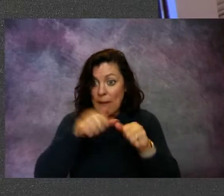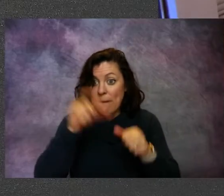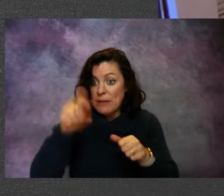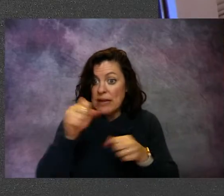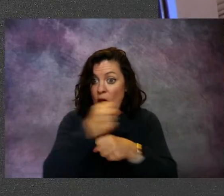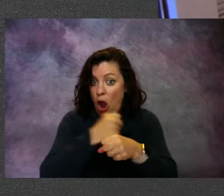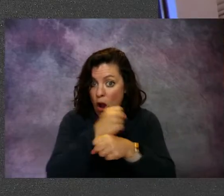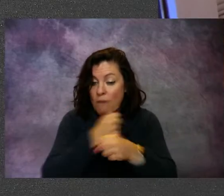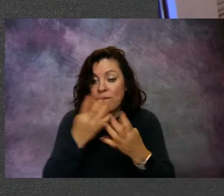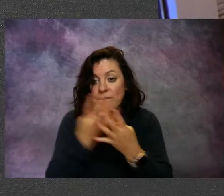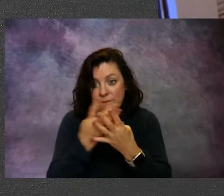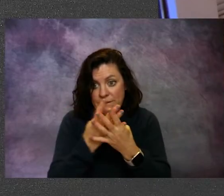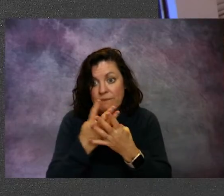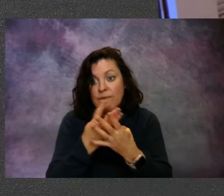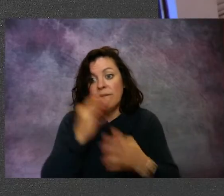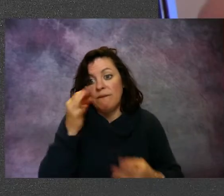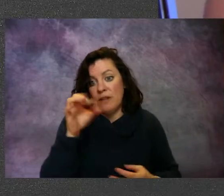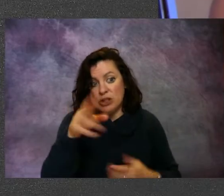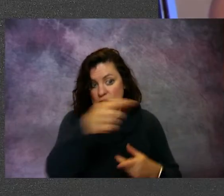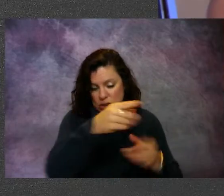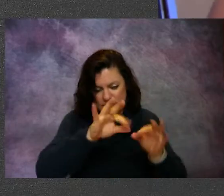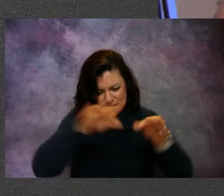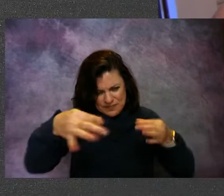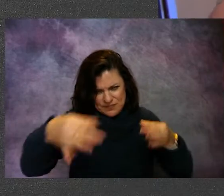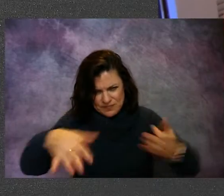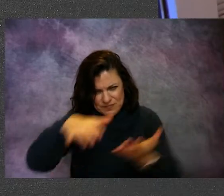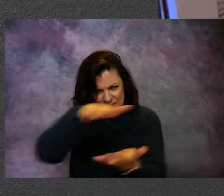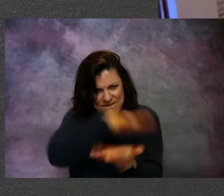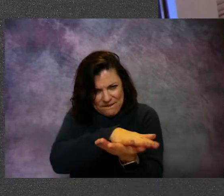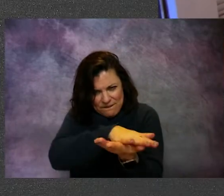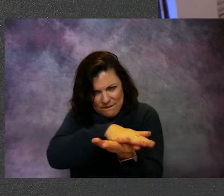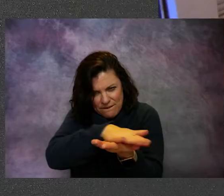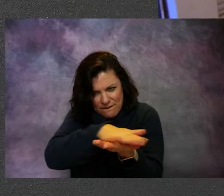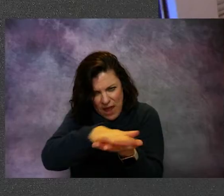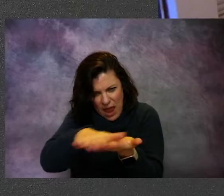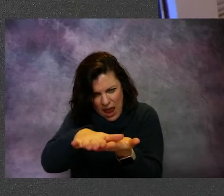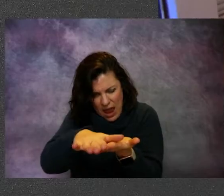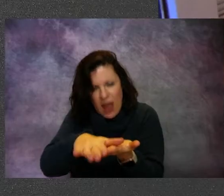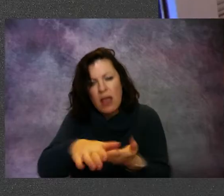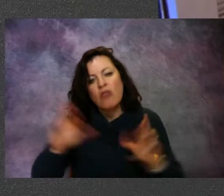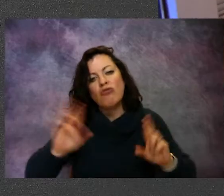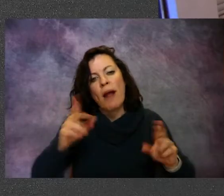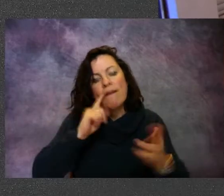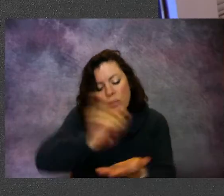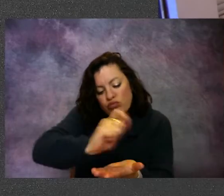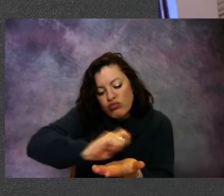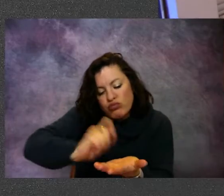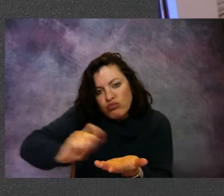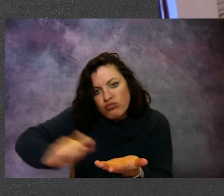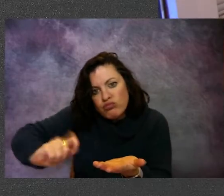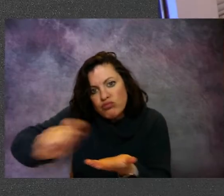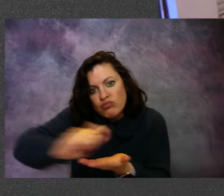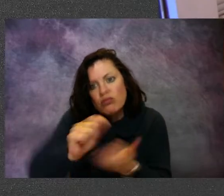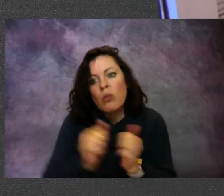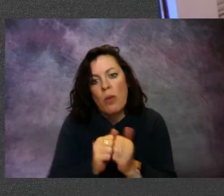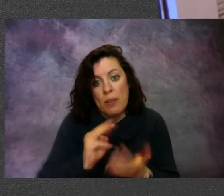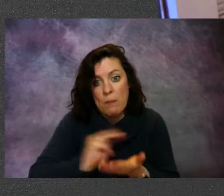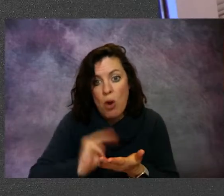is we're going to use it and draw it, color it however you would like. Now, the craft that we are doing today,